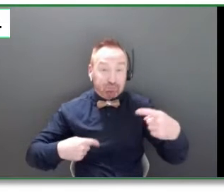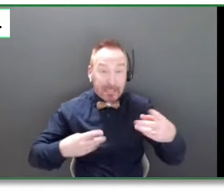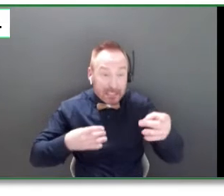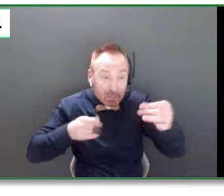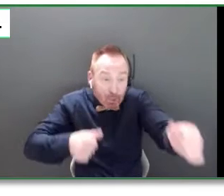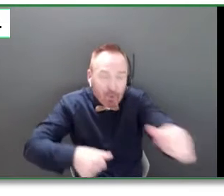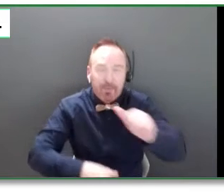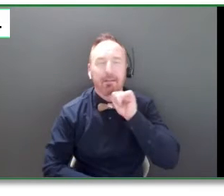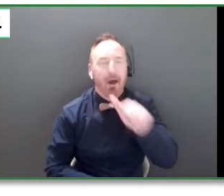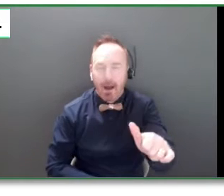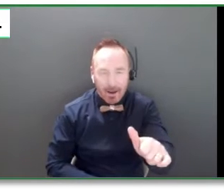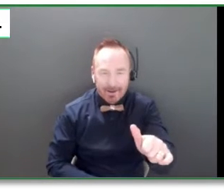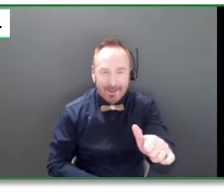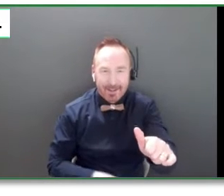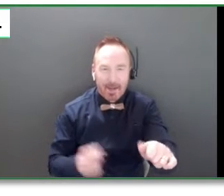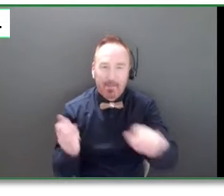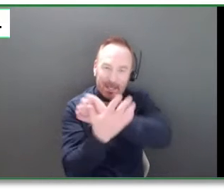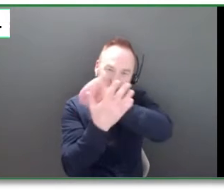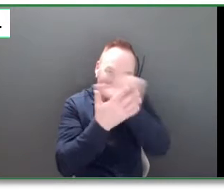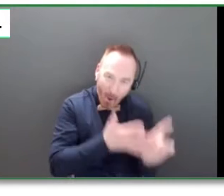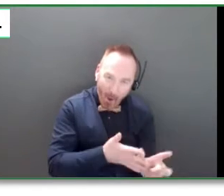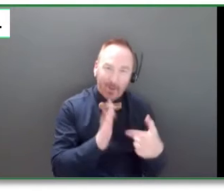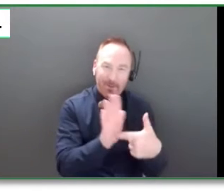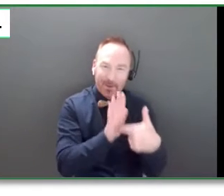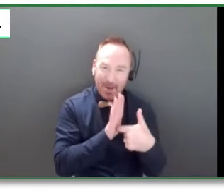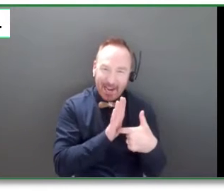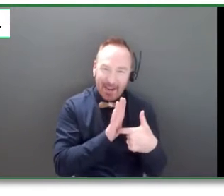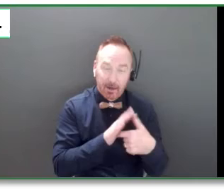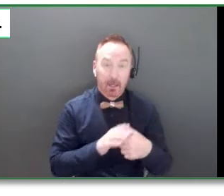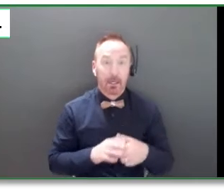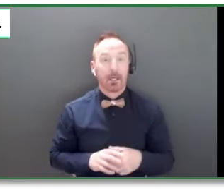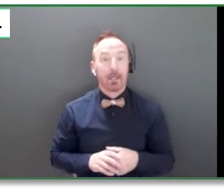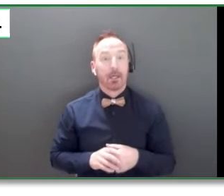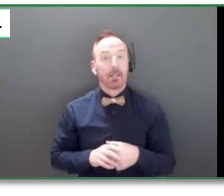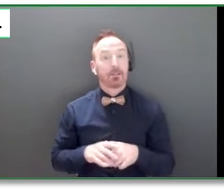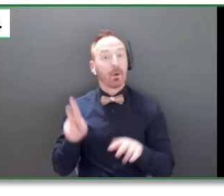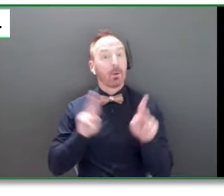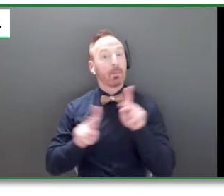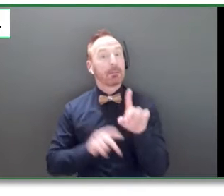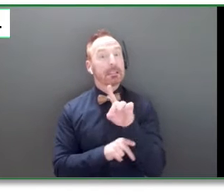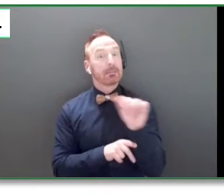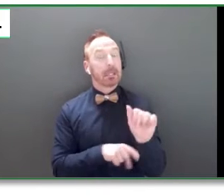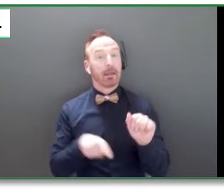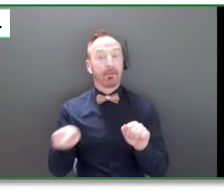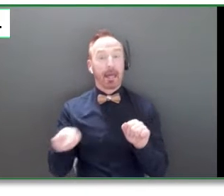And those with disabilities to know and with their social circles to